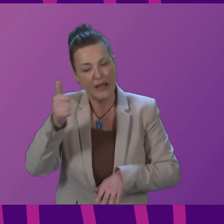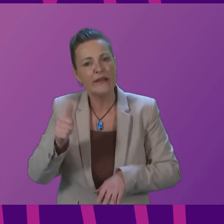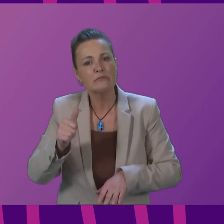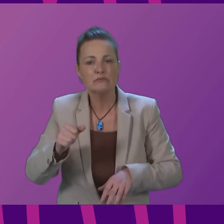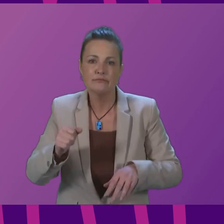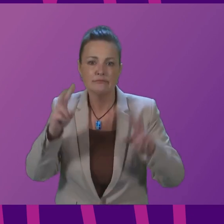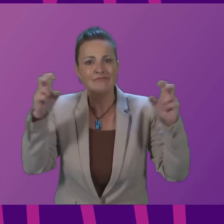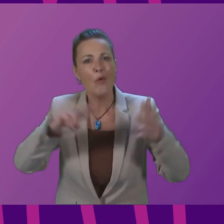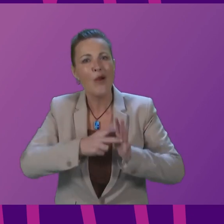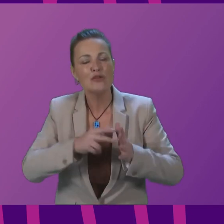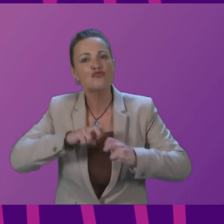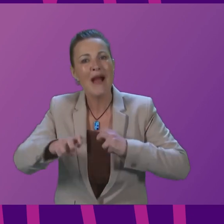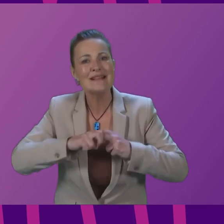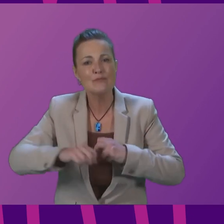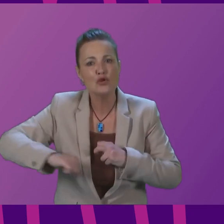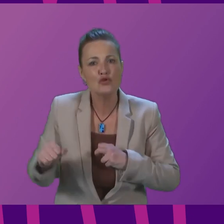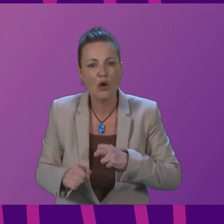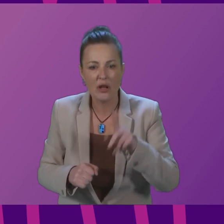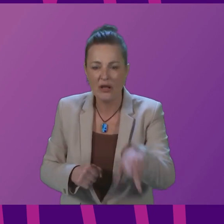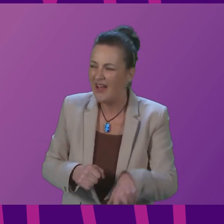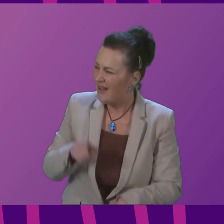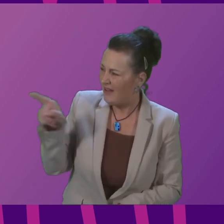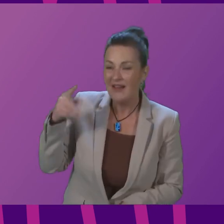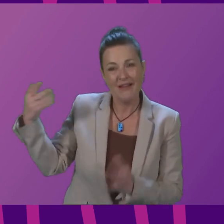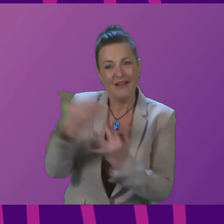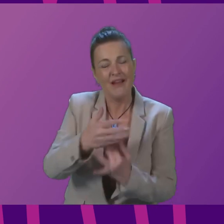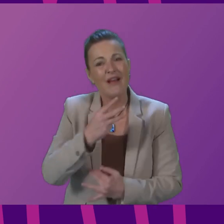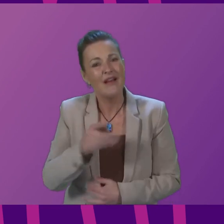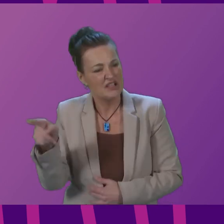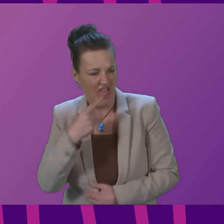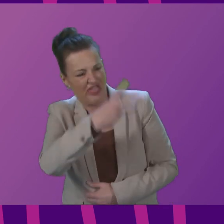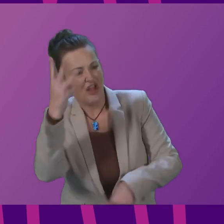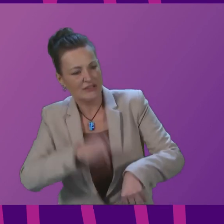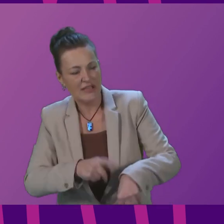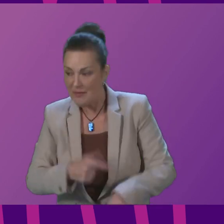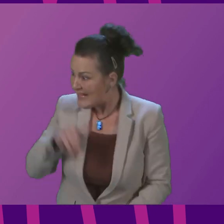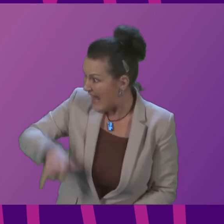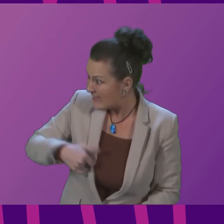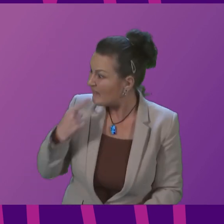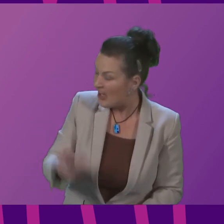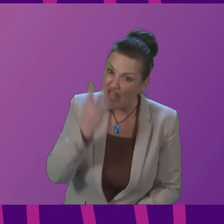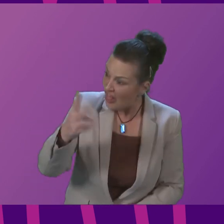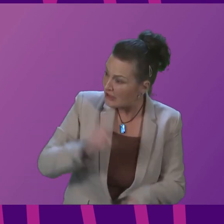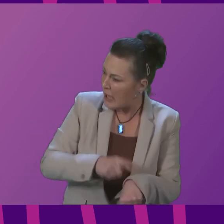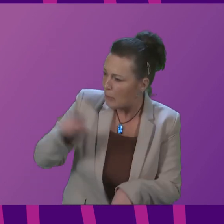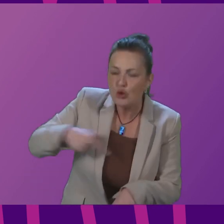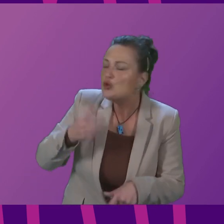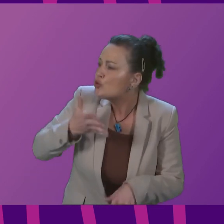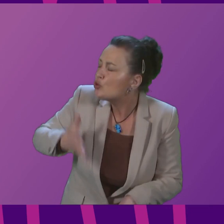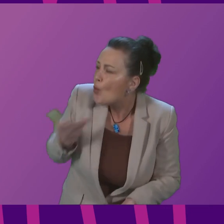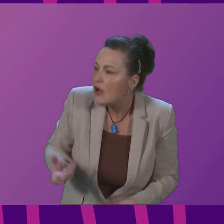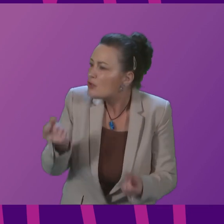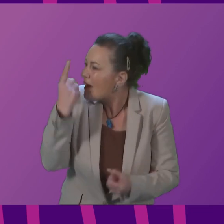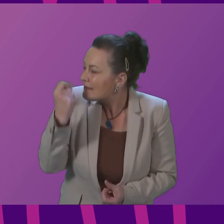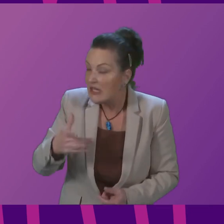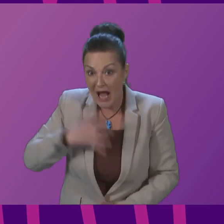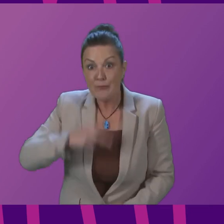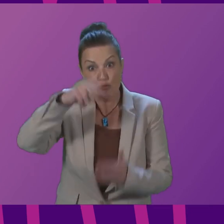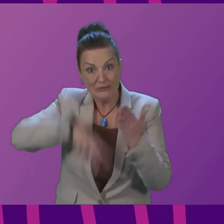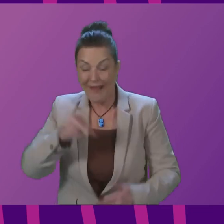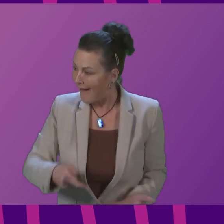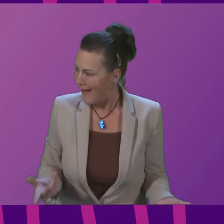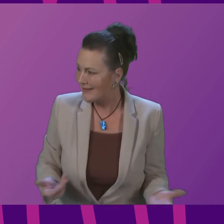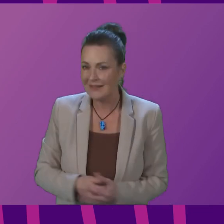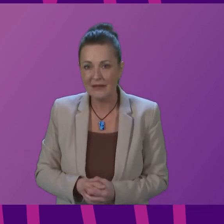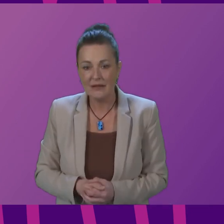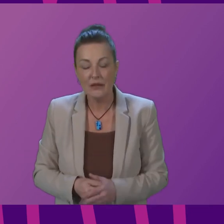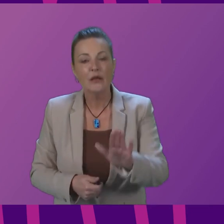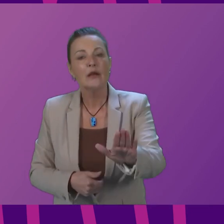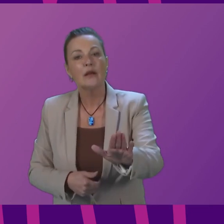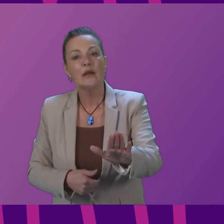Yes, it is the third time, because Douglas Ross does not seem to want to understand it.